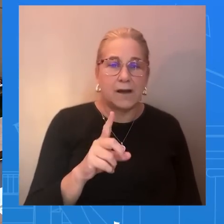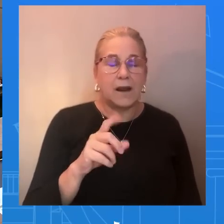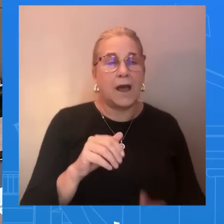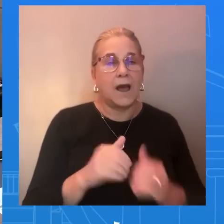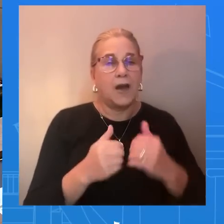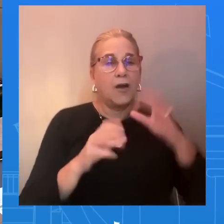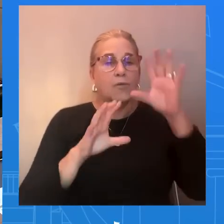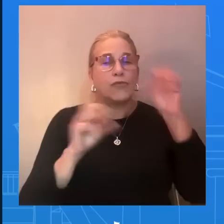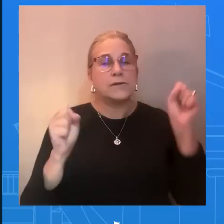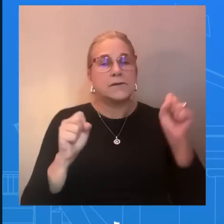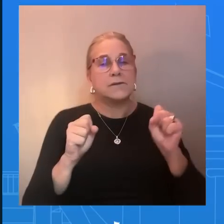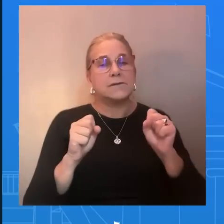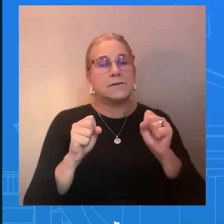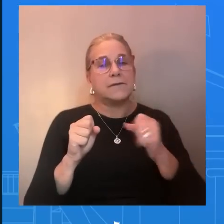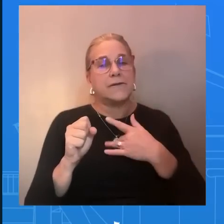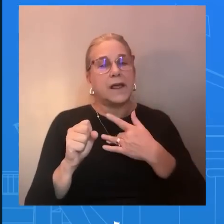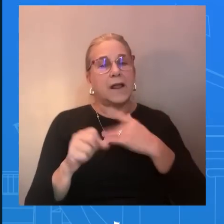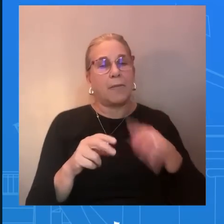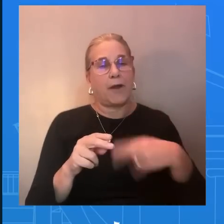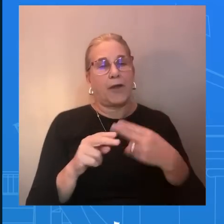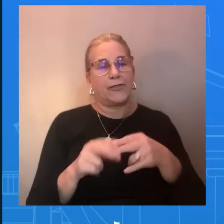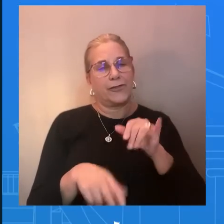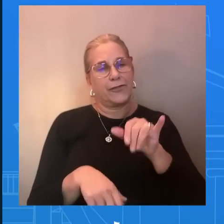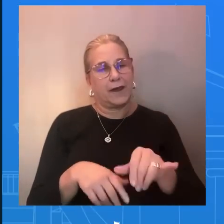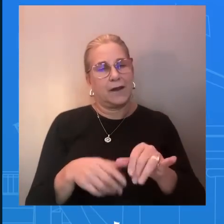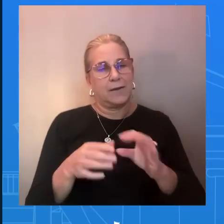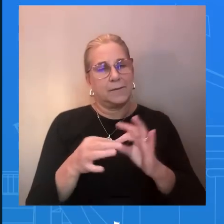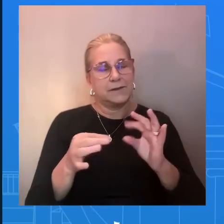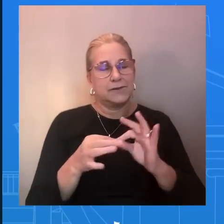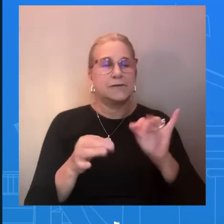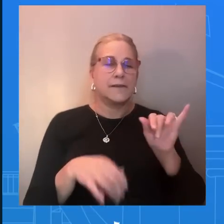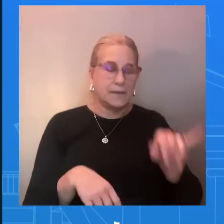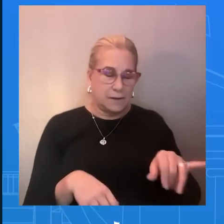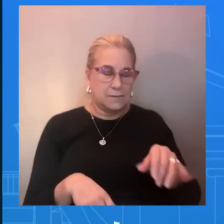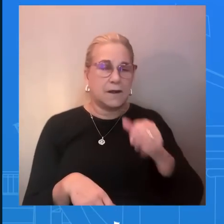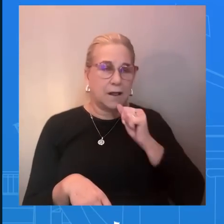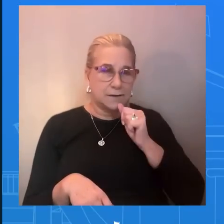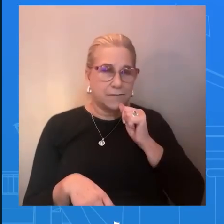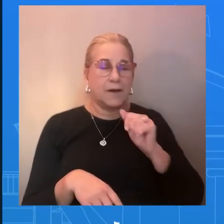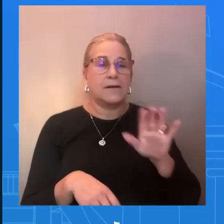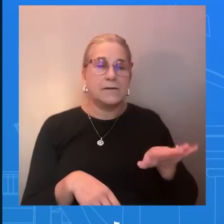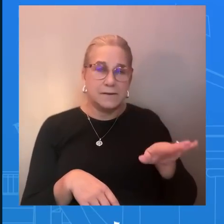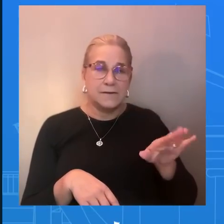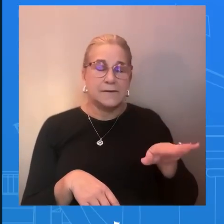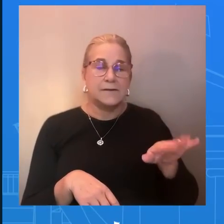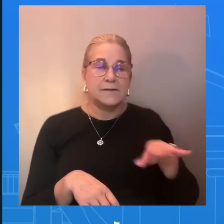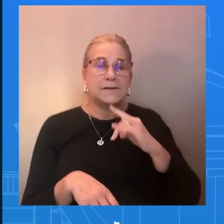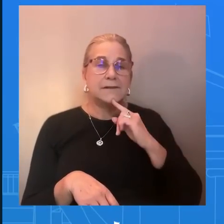Ms. Jean-Pierre: Well, what I can say is we take this very seriously. And as I’ve said many times already, we are very concerned.